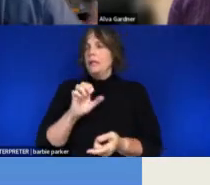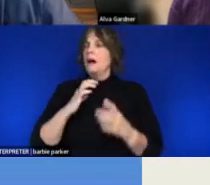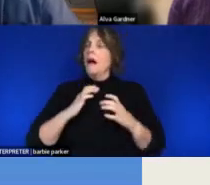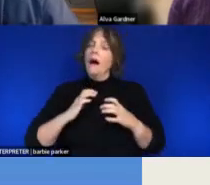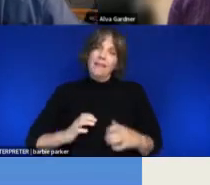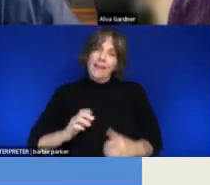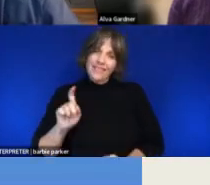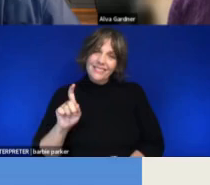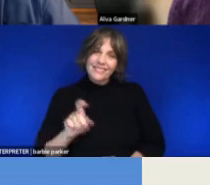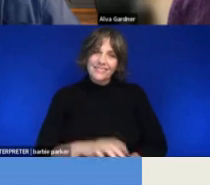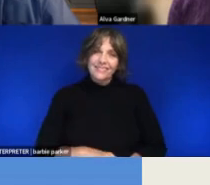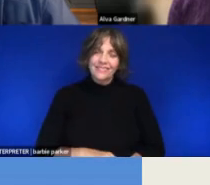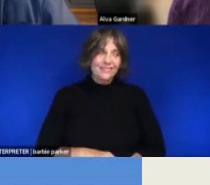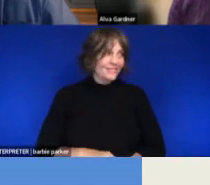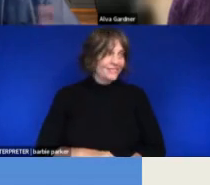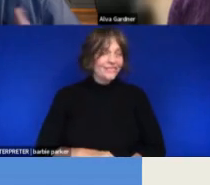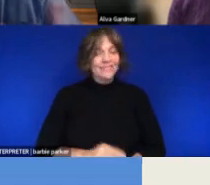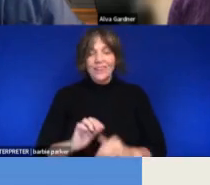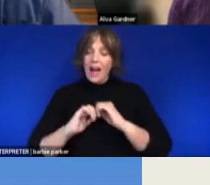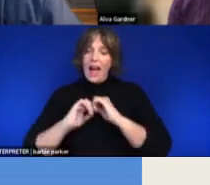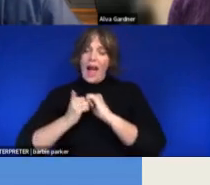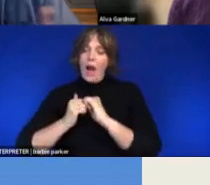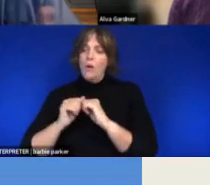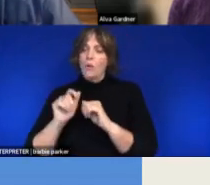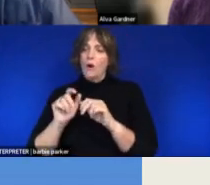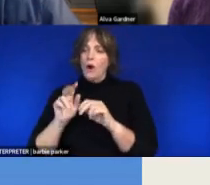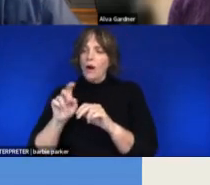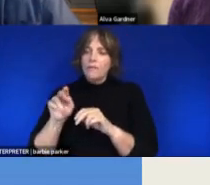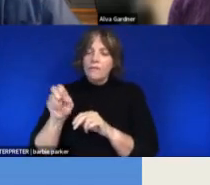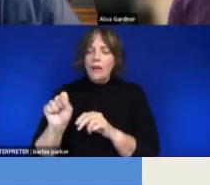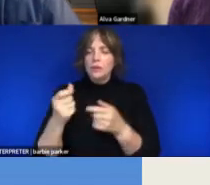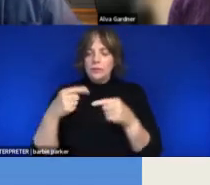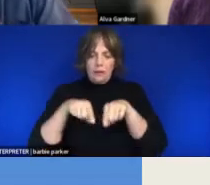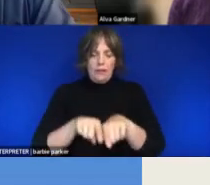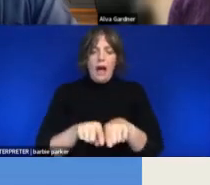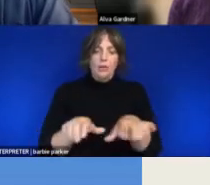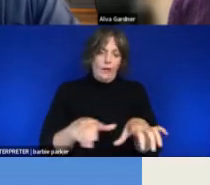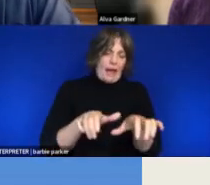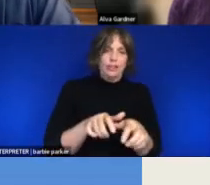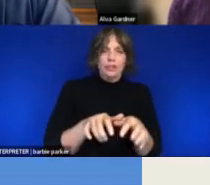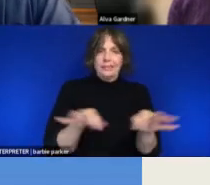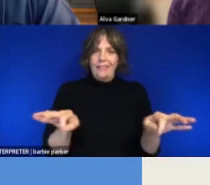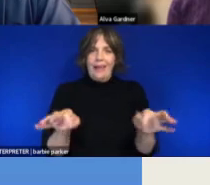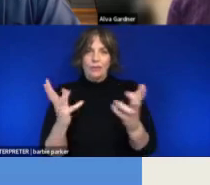about how we align our values with our actions and our language, so we can think about what we can do to make that